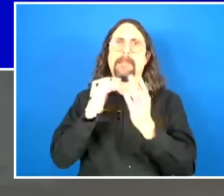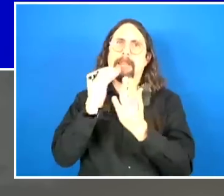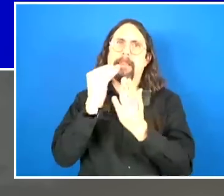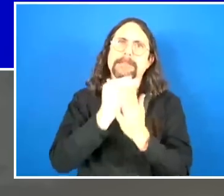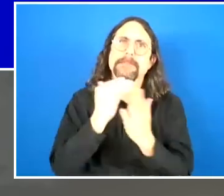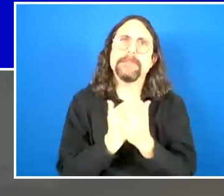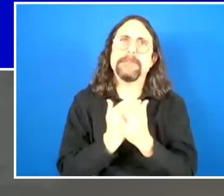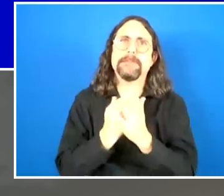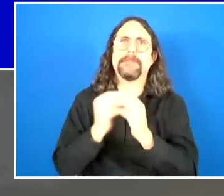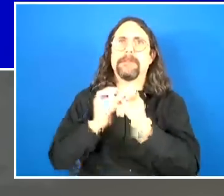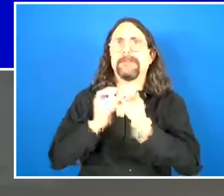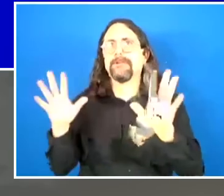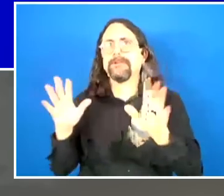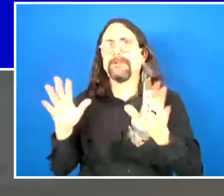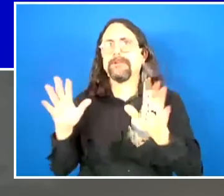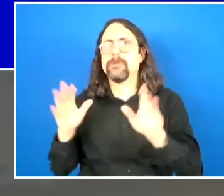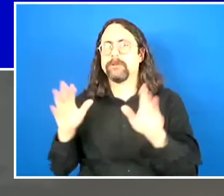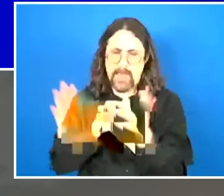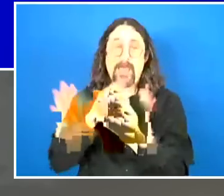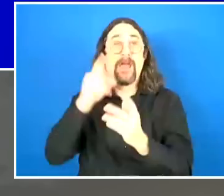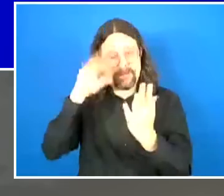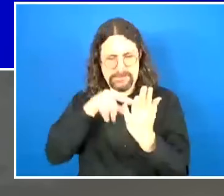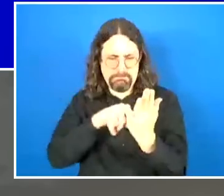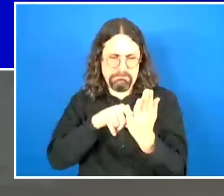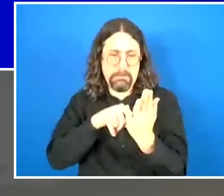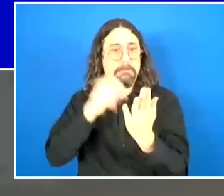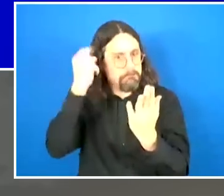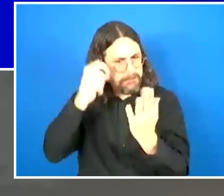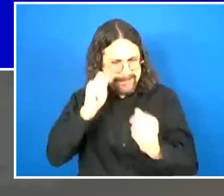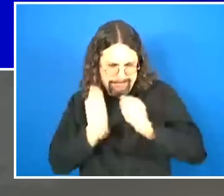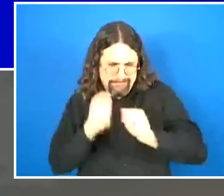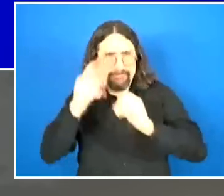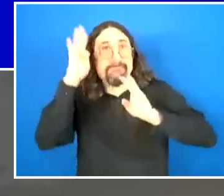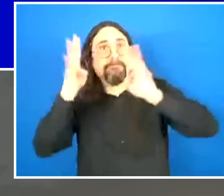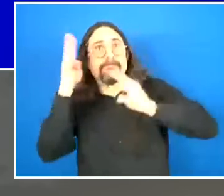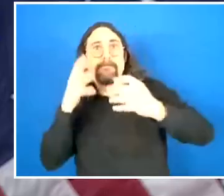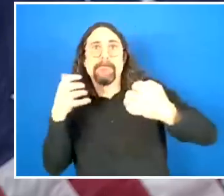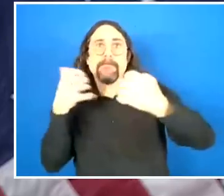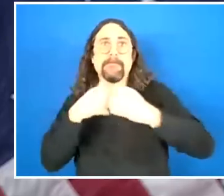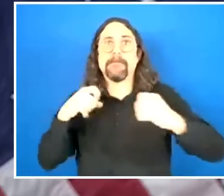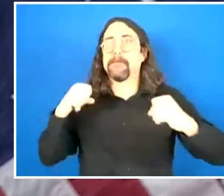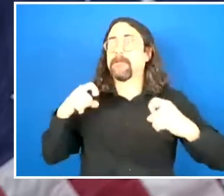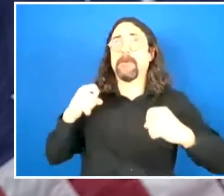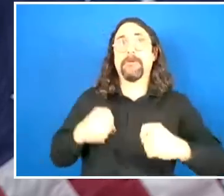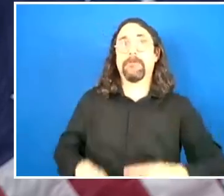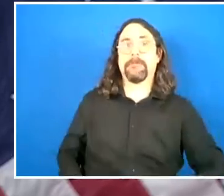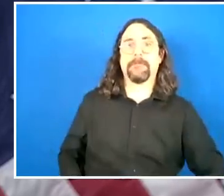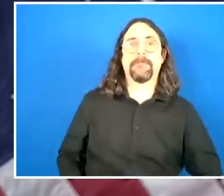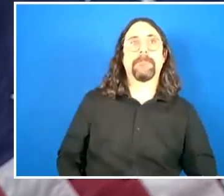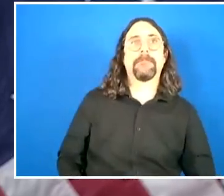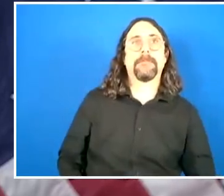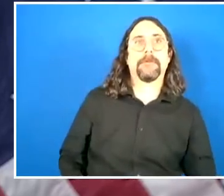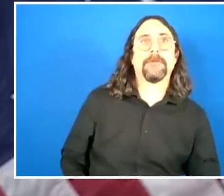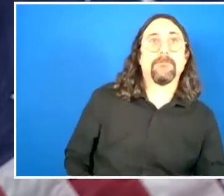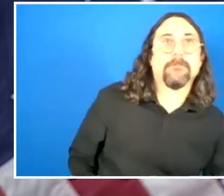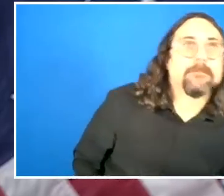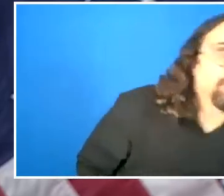TO WORK FROM AND THESE WILL BE CONSISTENT STANDARDS TOHRUGHOUT THE SCHOOL SYSTEM. NOW, I JUST WANT TO SPEAK DIRECTLY